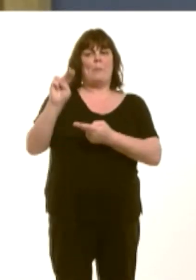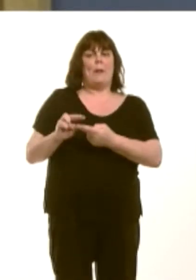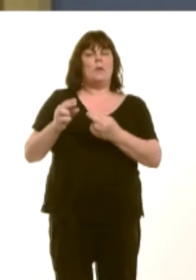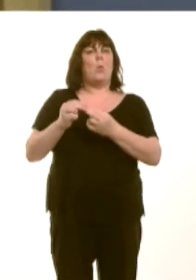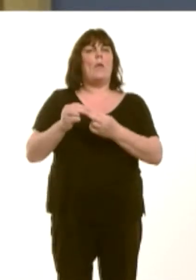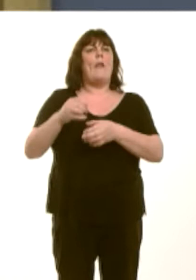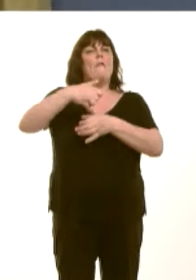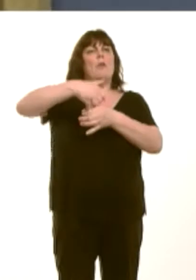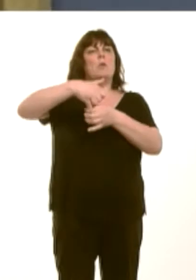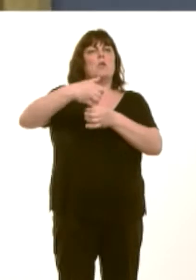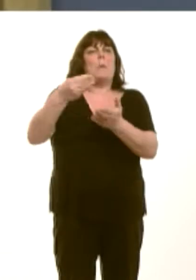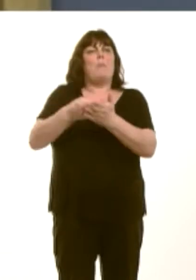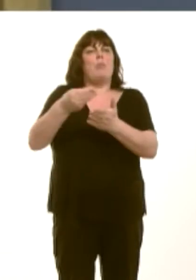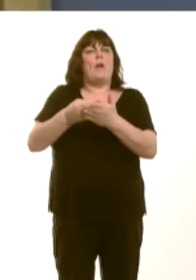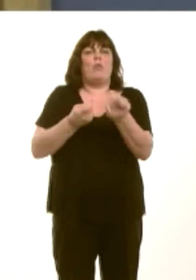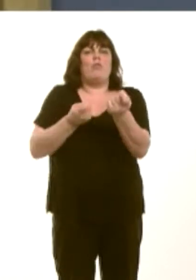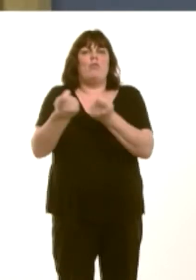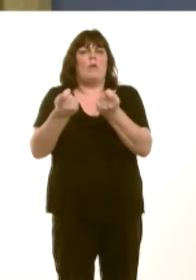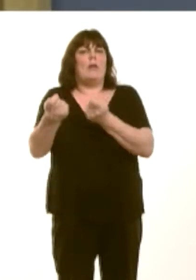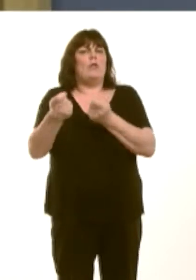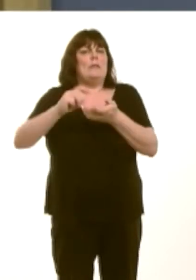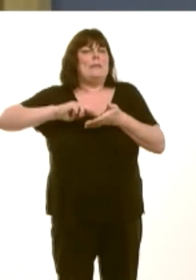price regulations scheme on new drugs and treatments.